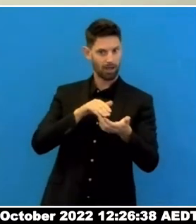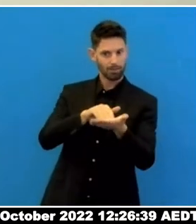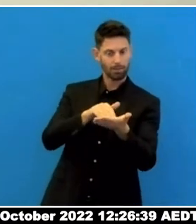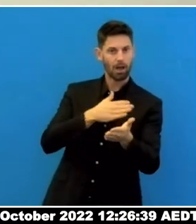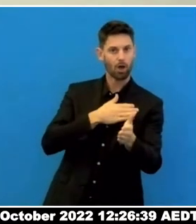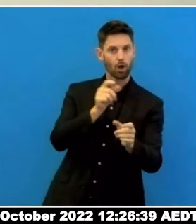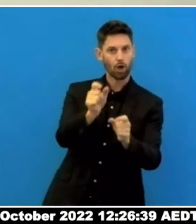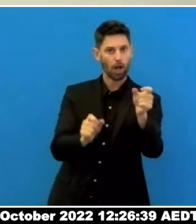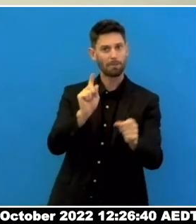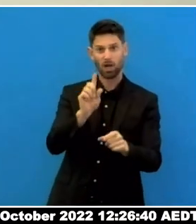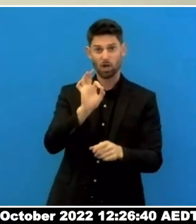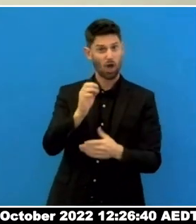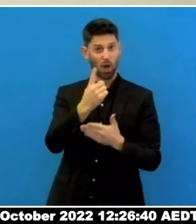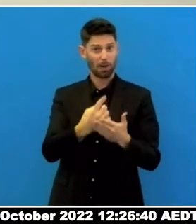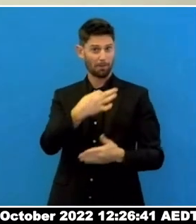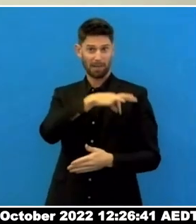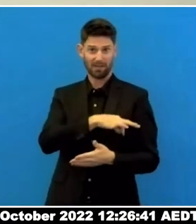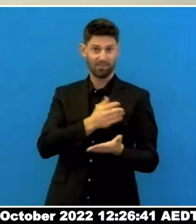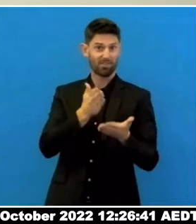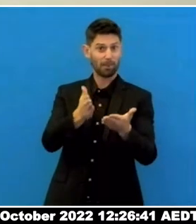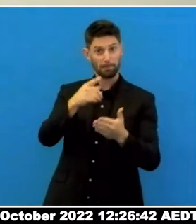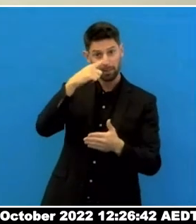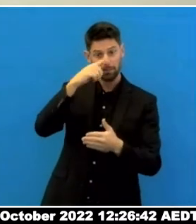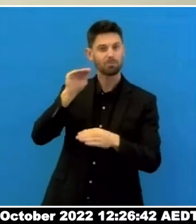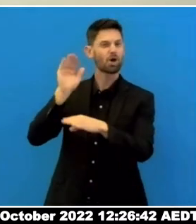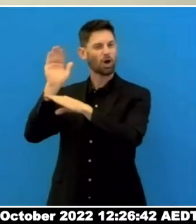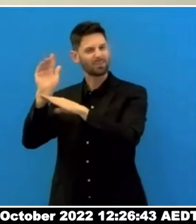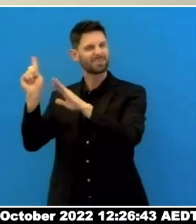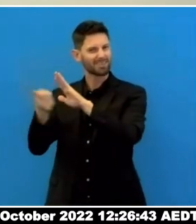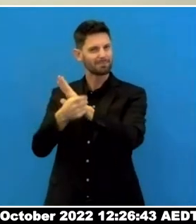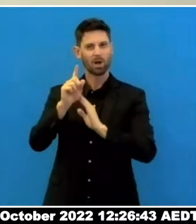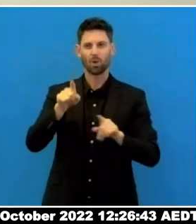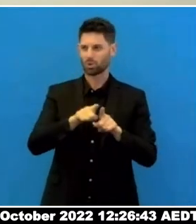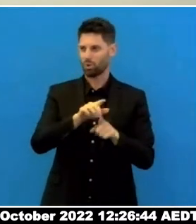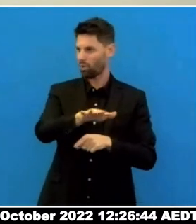There I mean throughout Australian life, there will be people with disabilities